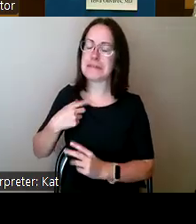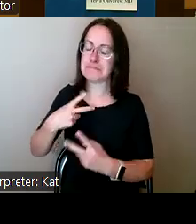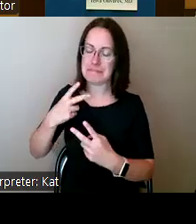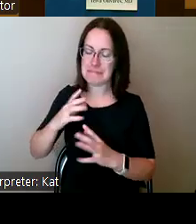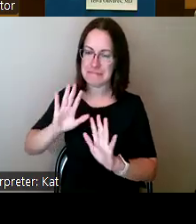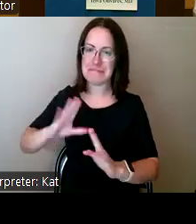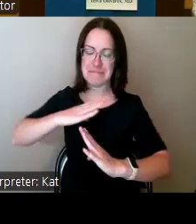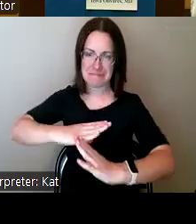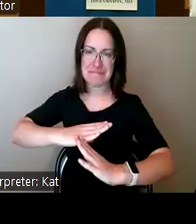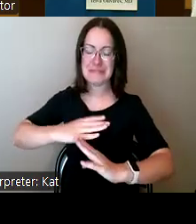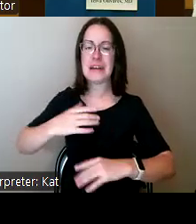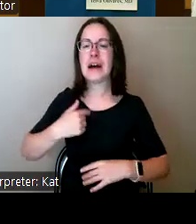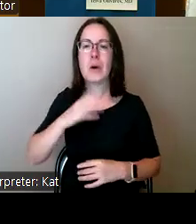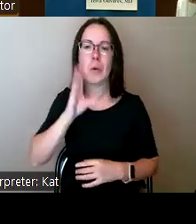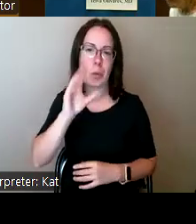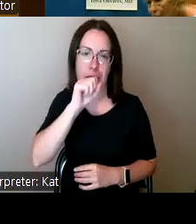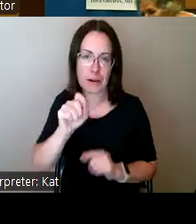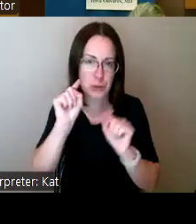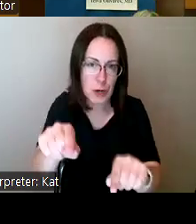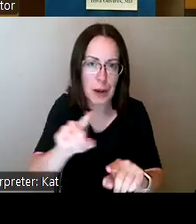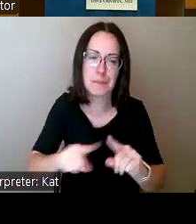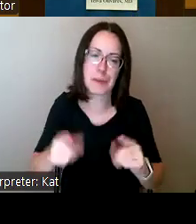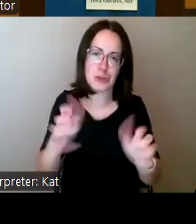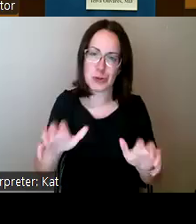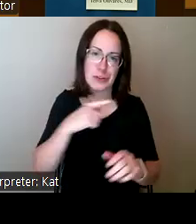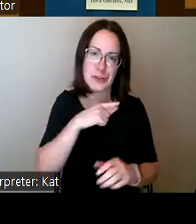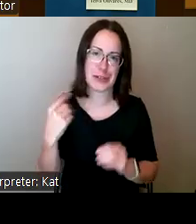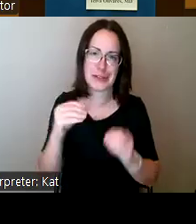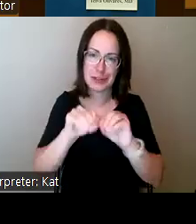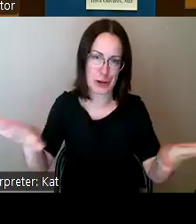with my friends, this is air you don't want me sharing with you. So, um, let let me share with